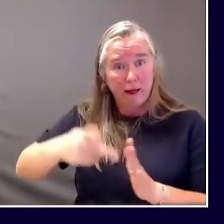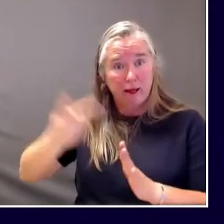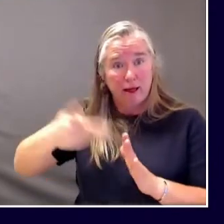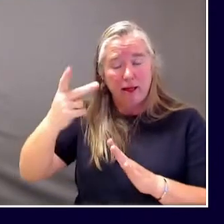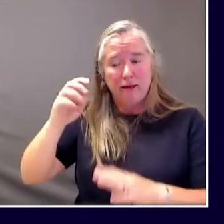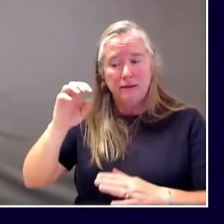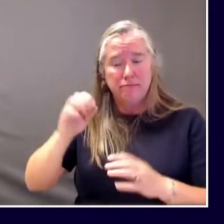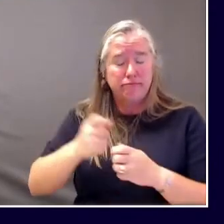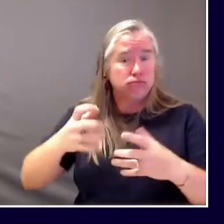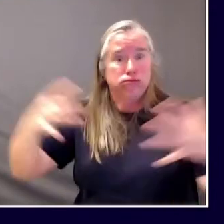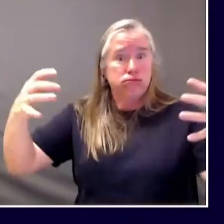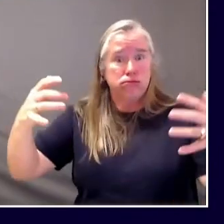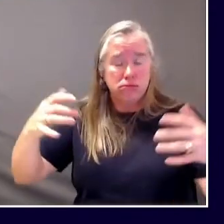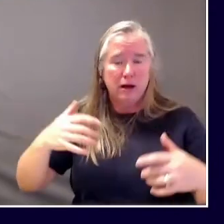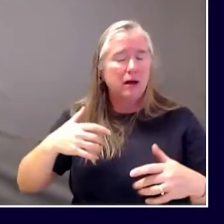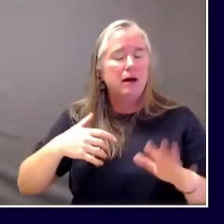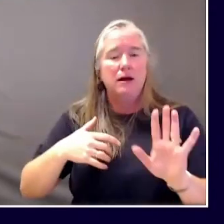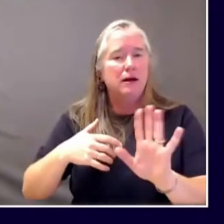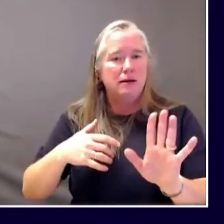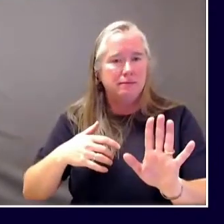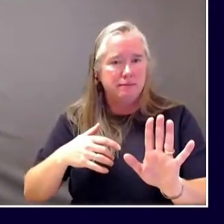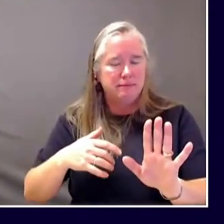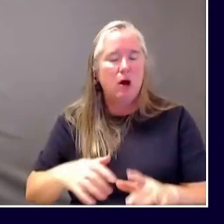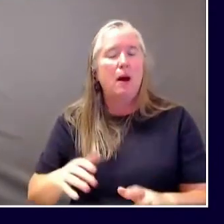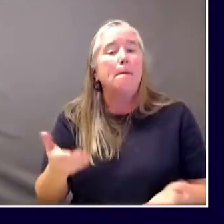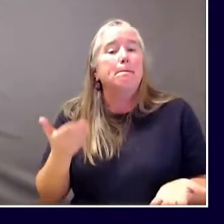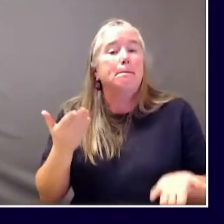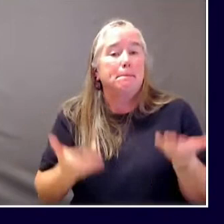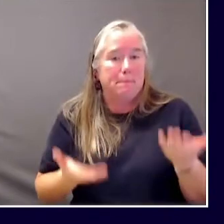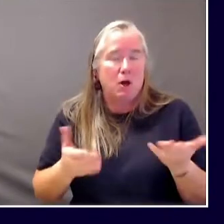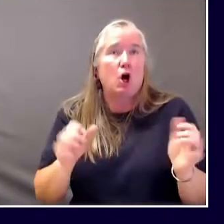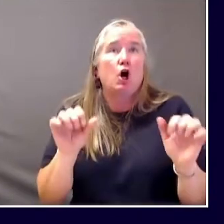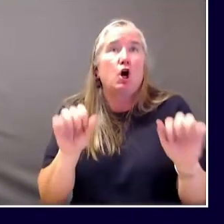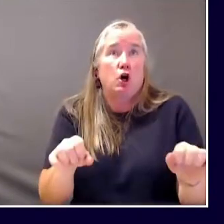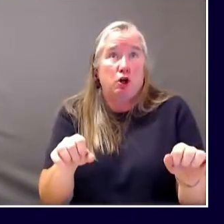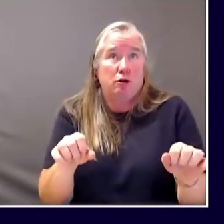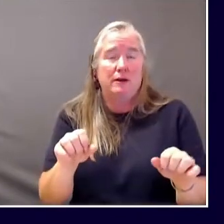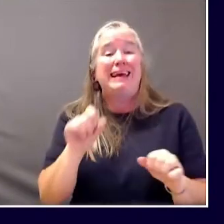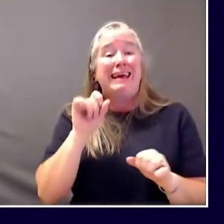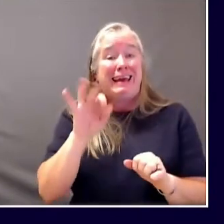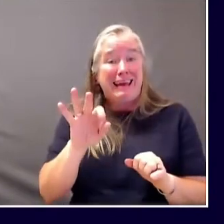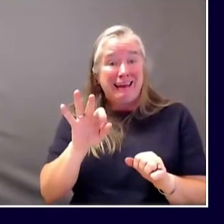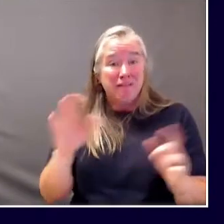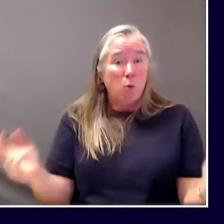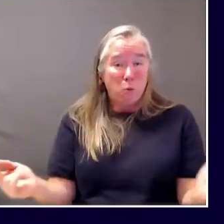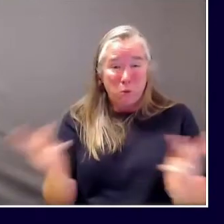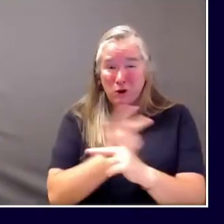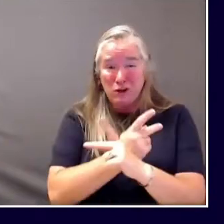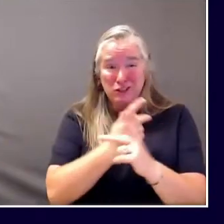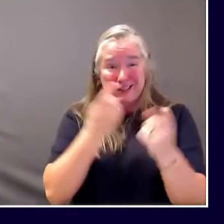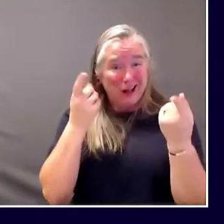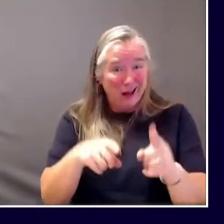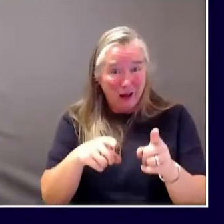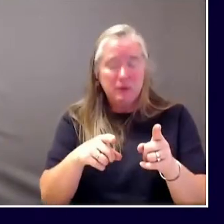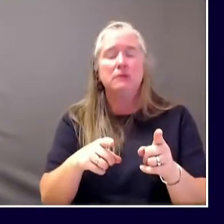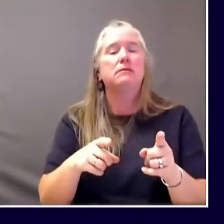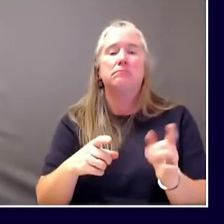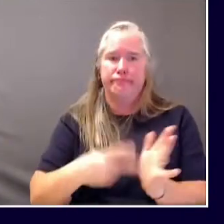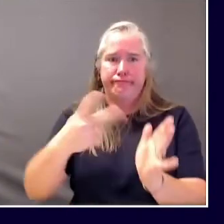promise it is a possibility it would represent the worst case